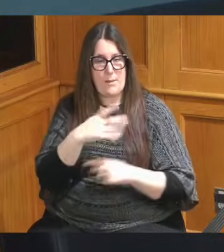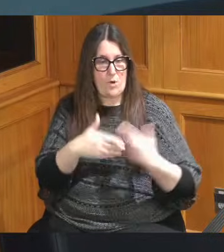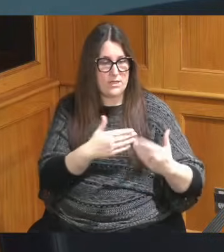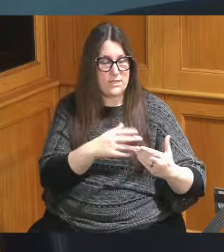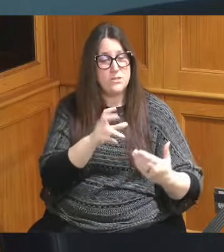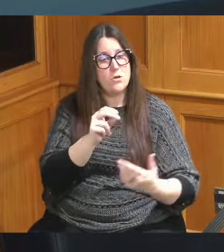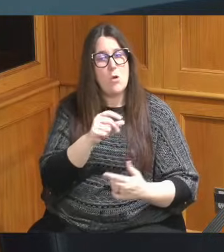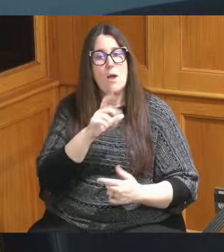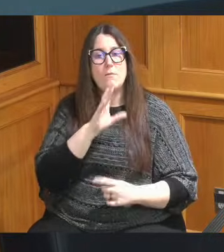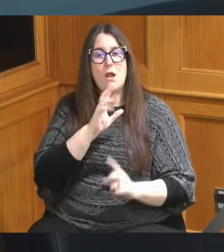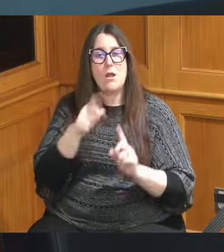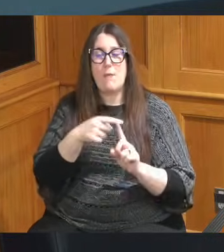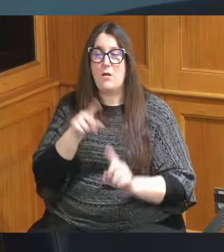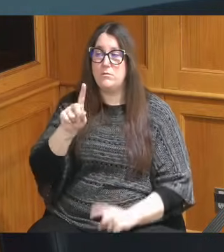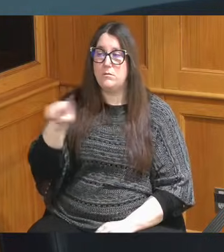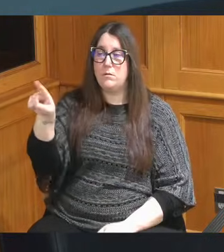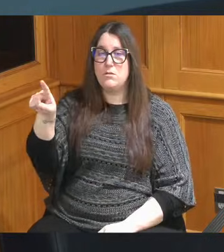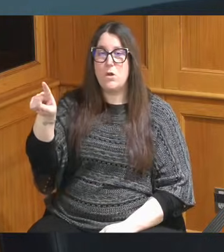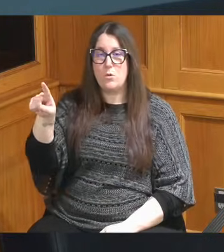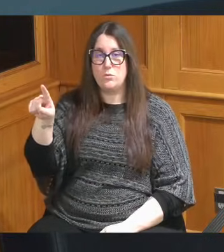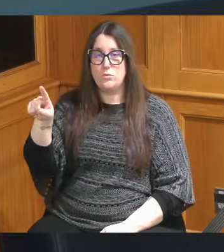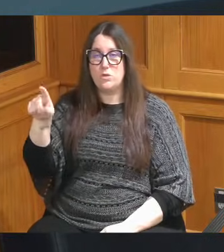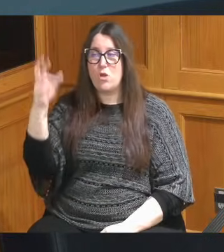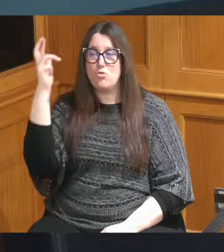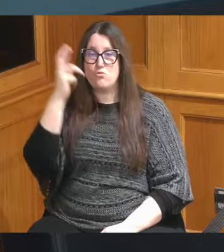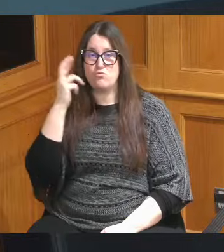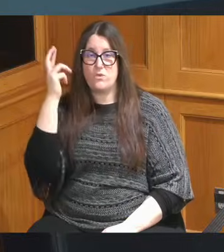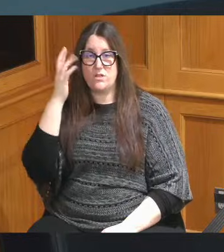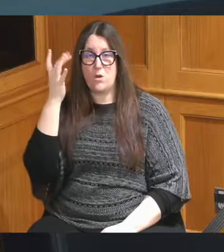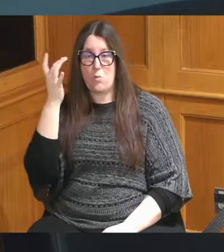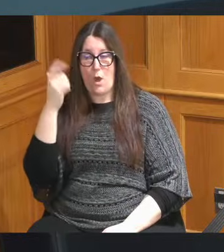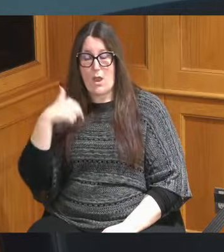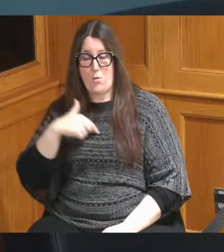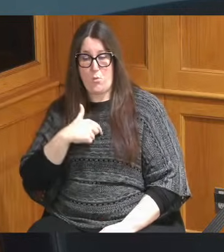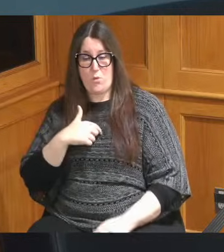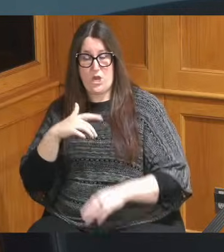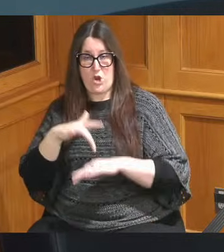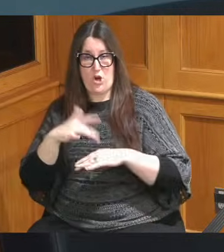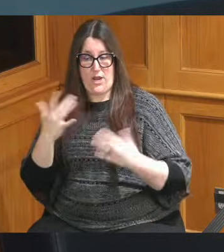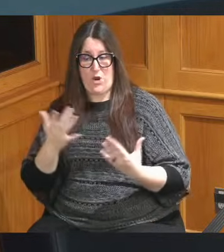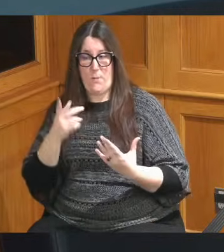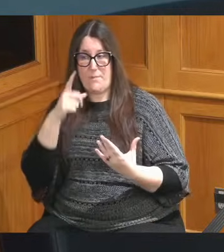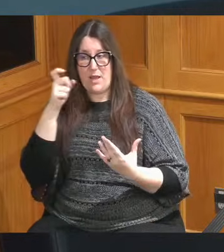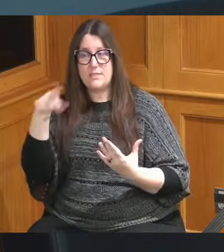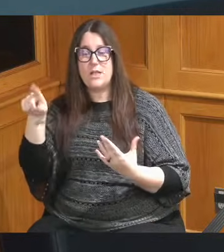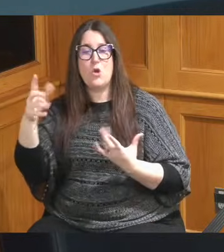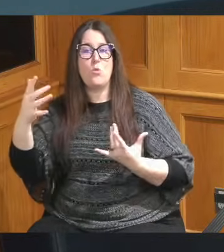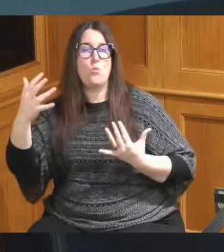other ones that you said is the reason we're here because they waiting and looking and every time